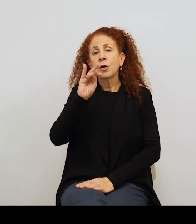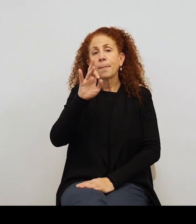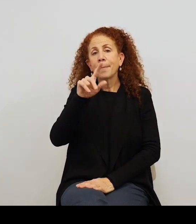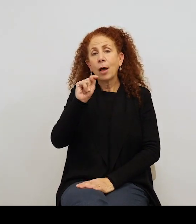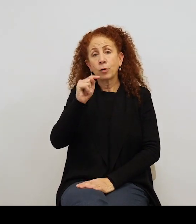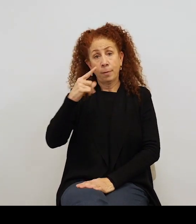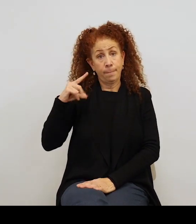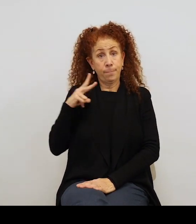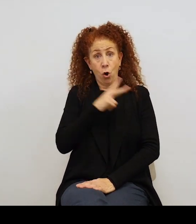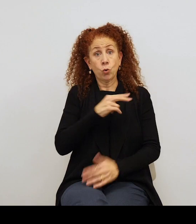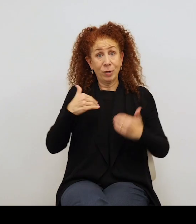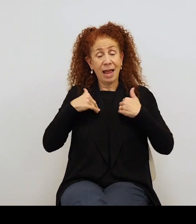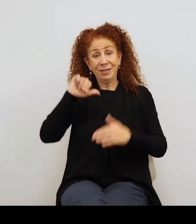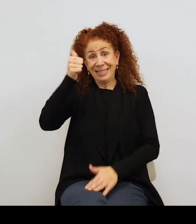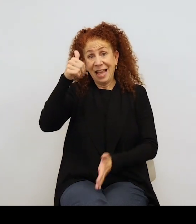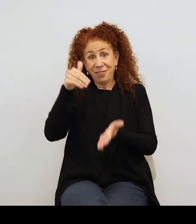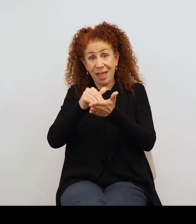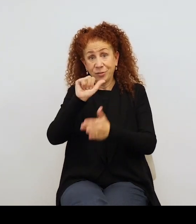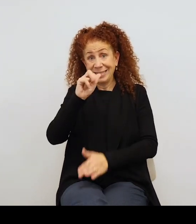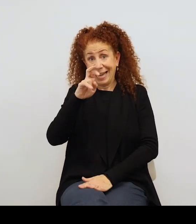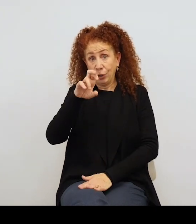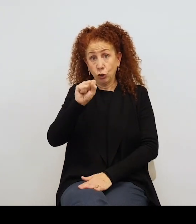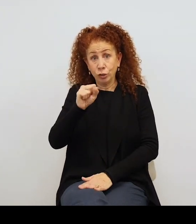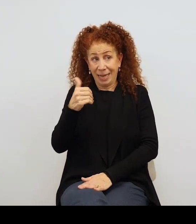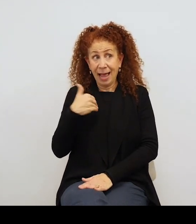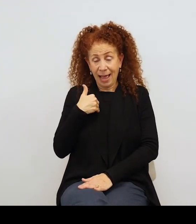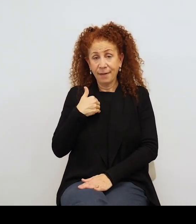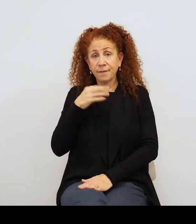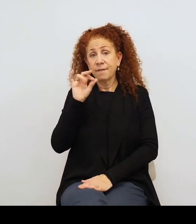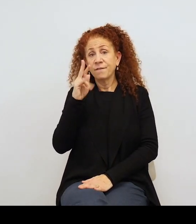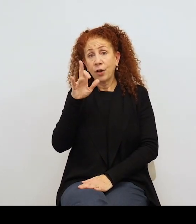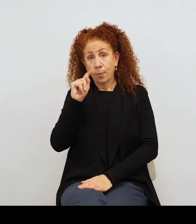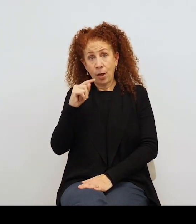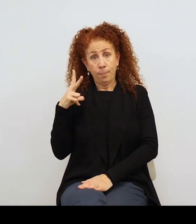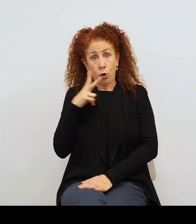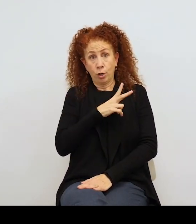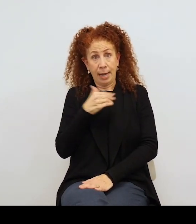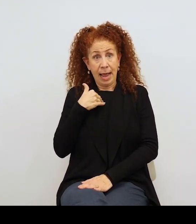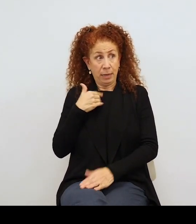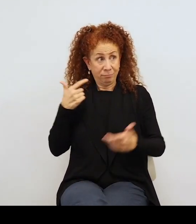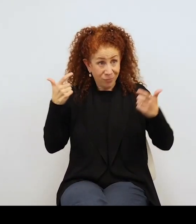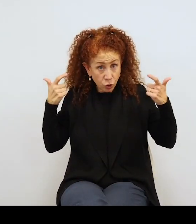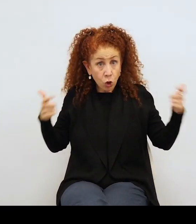We have 10,000 acres in Fairmont Park, one the largest